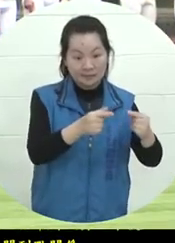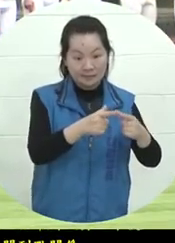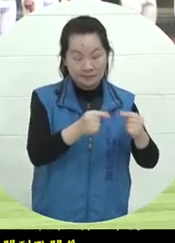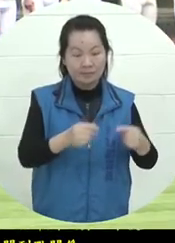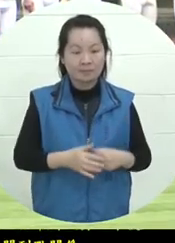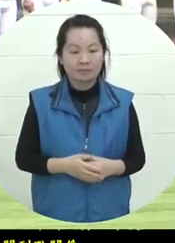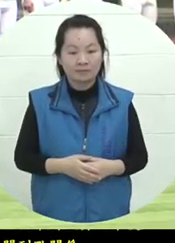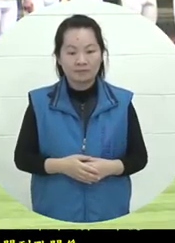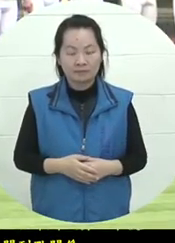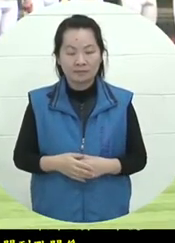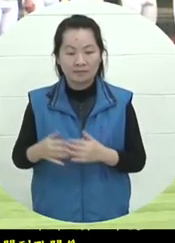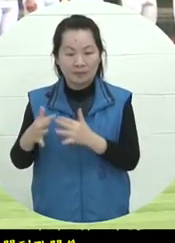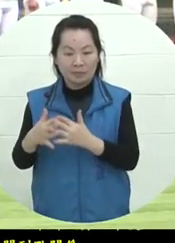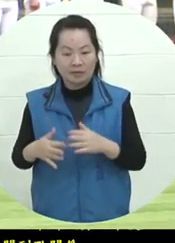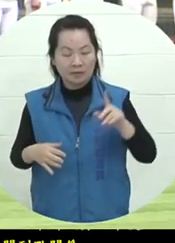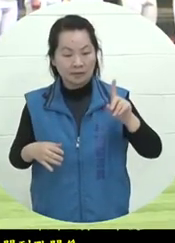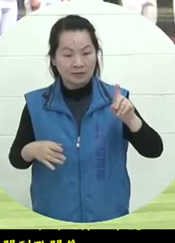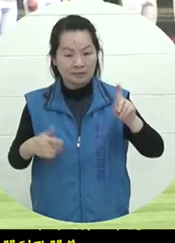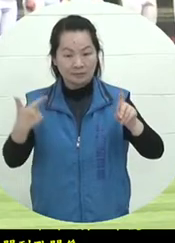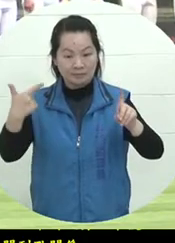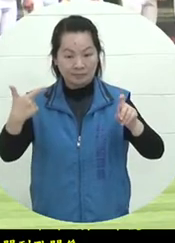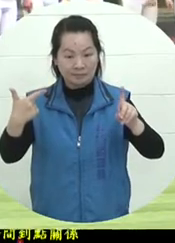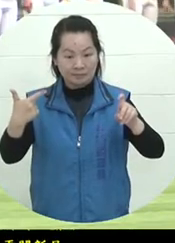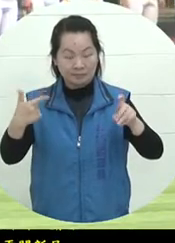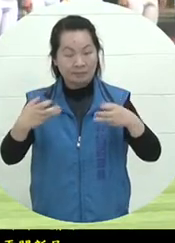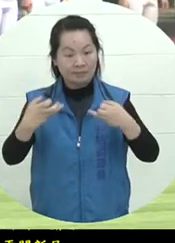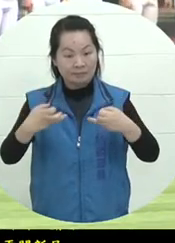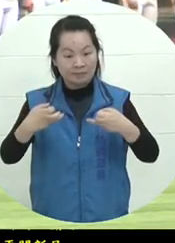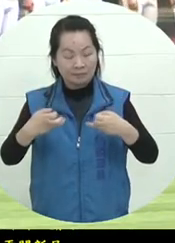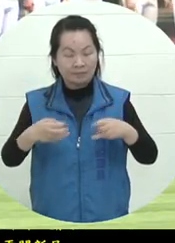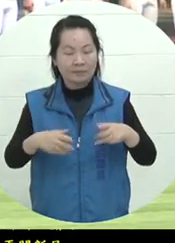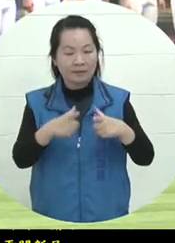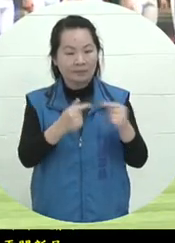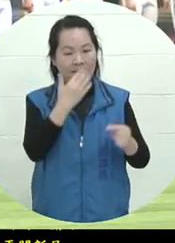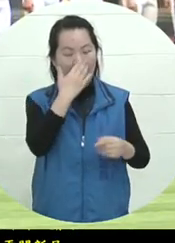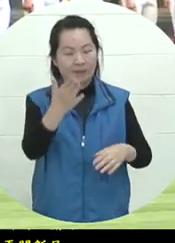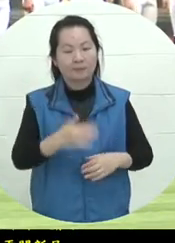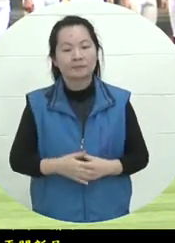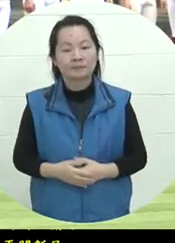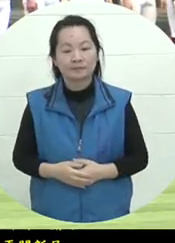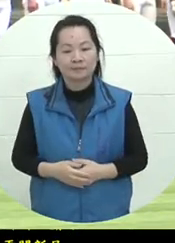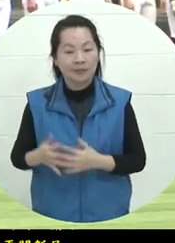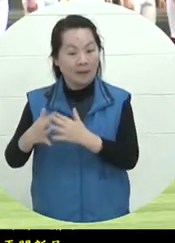won the game with a score of 11:6. The United States won the game. As for the team,